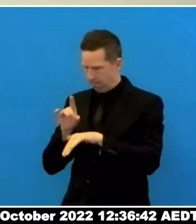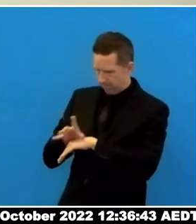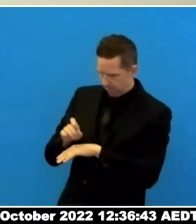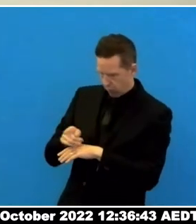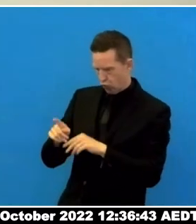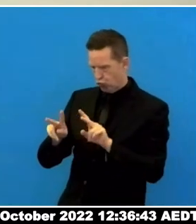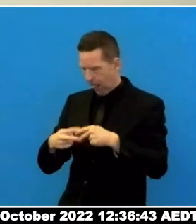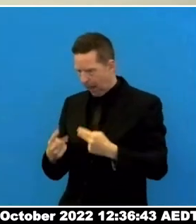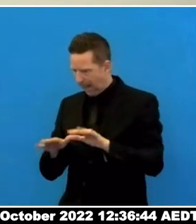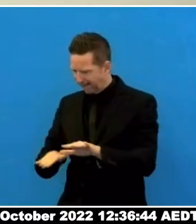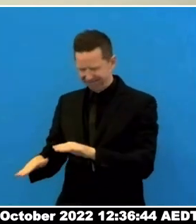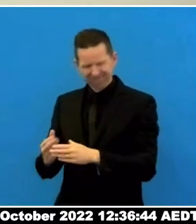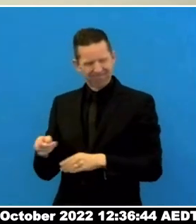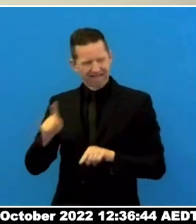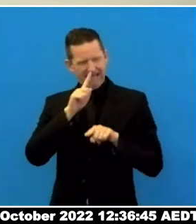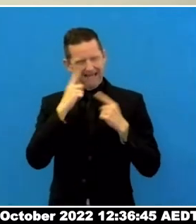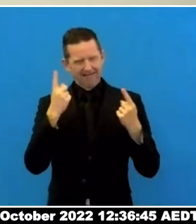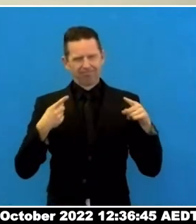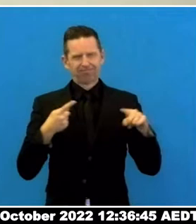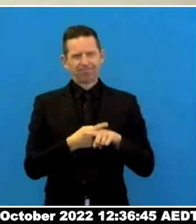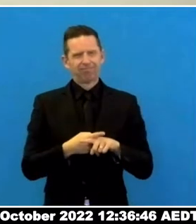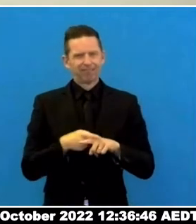that their advice and their treatment was not effective.